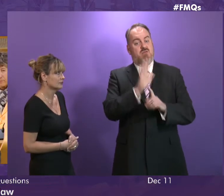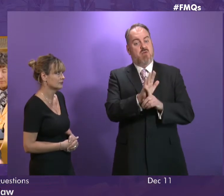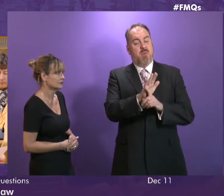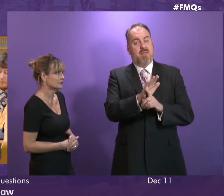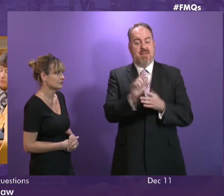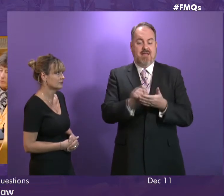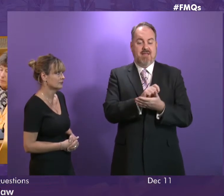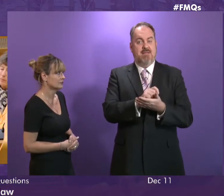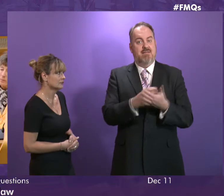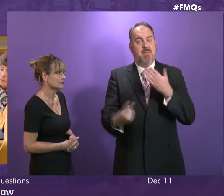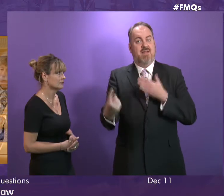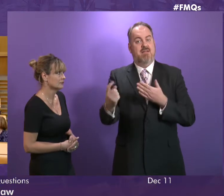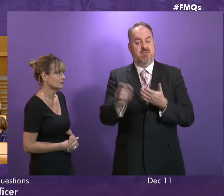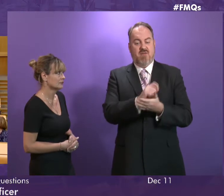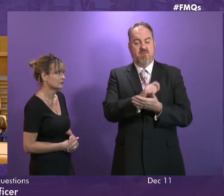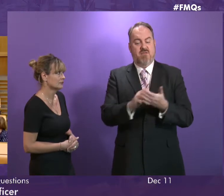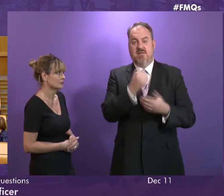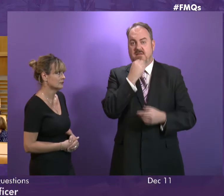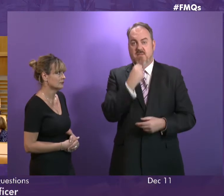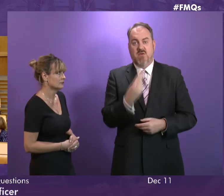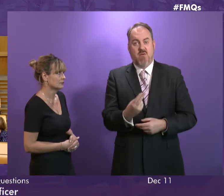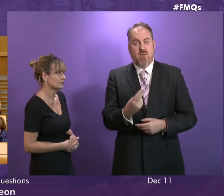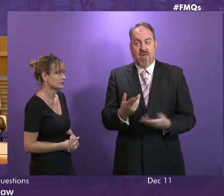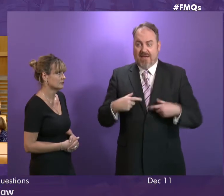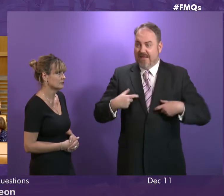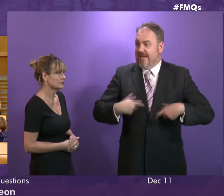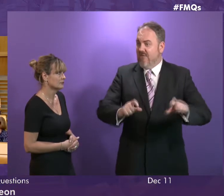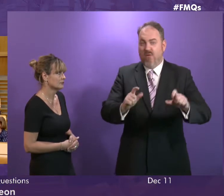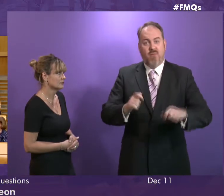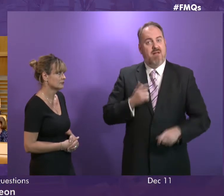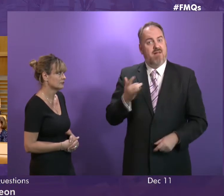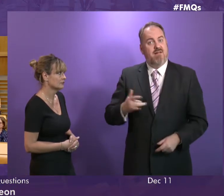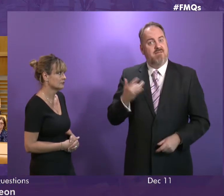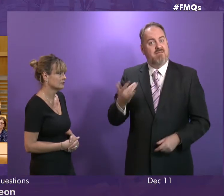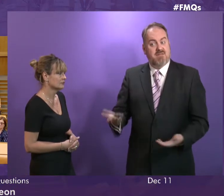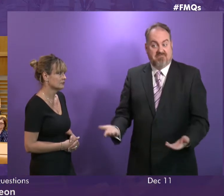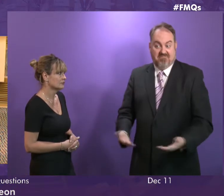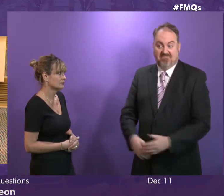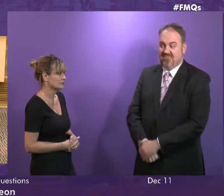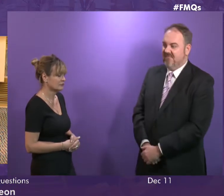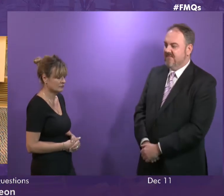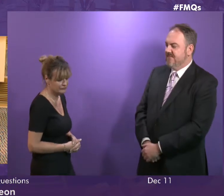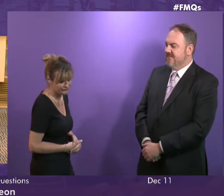the country move on.